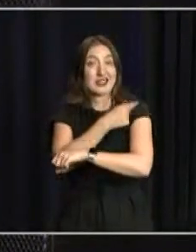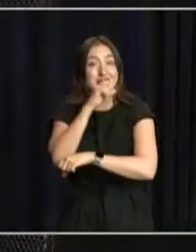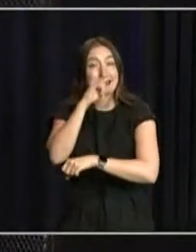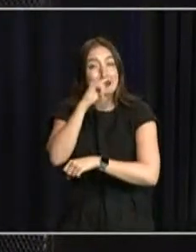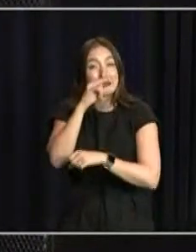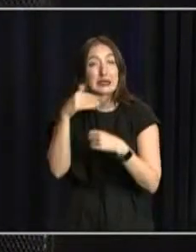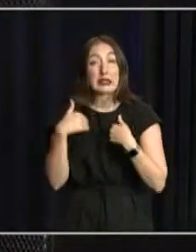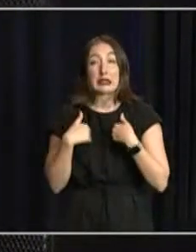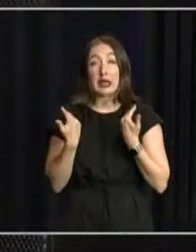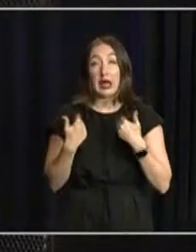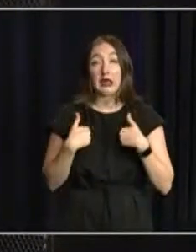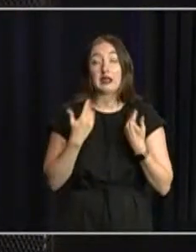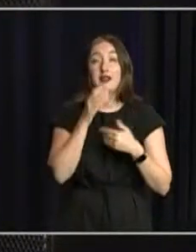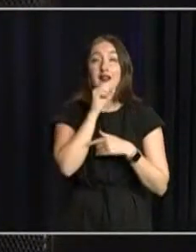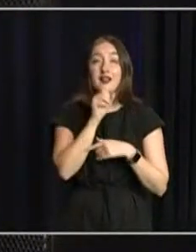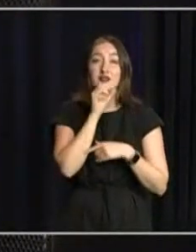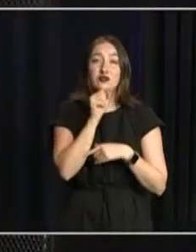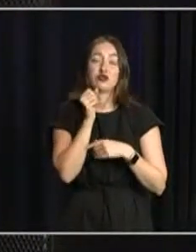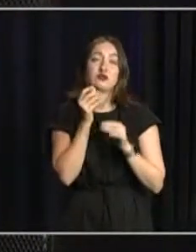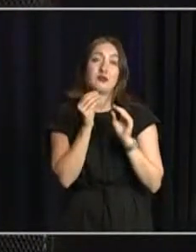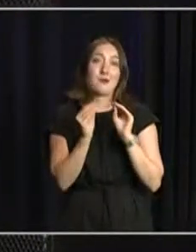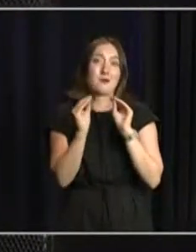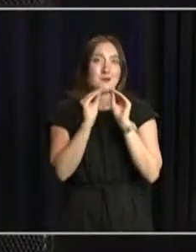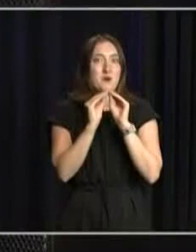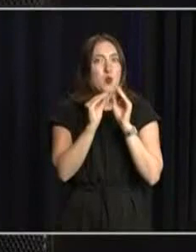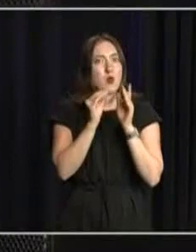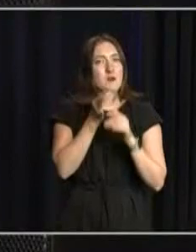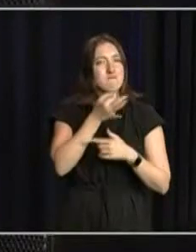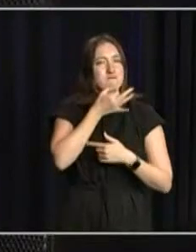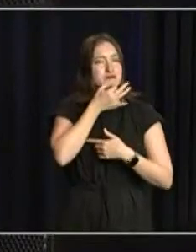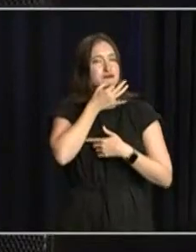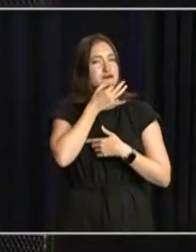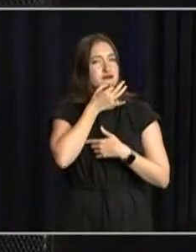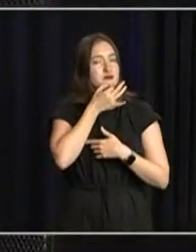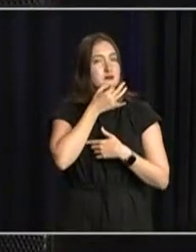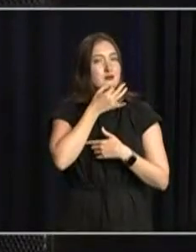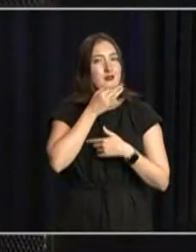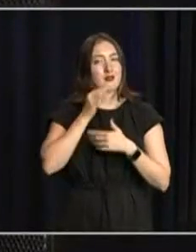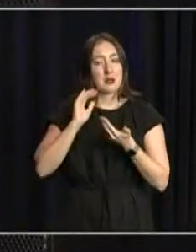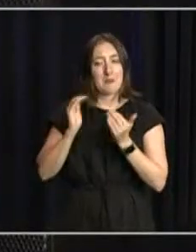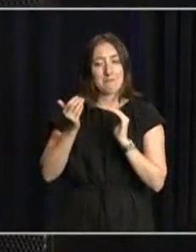is it takes a higher level of expertise then vaccinating adults